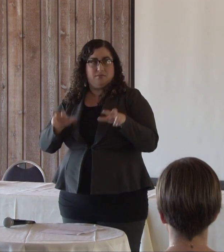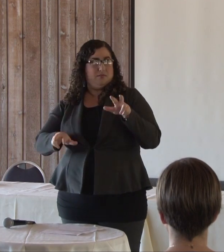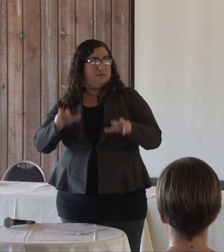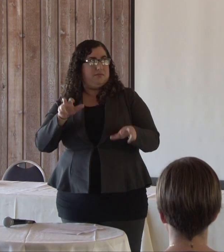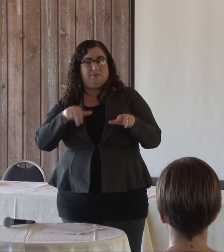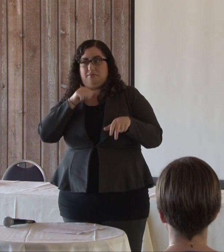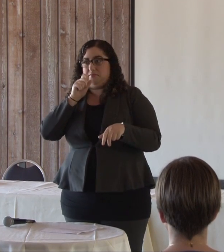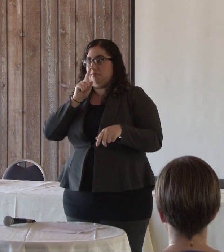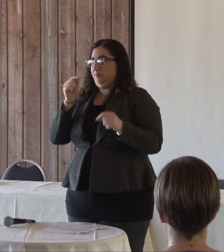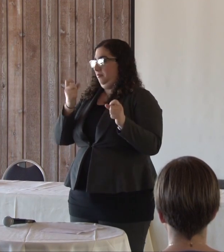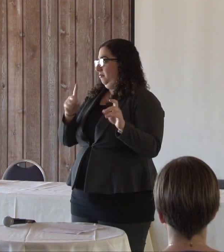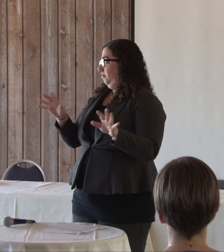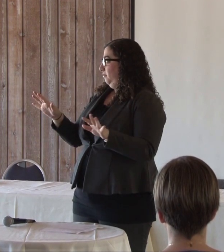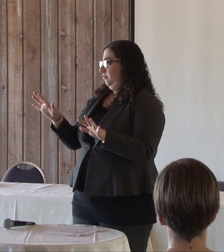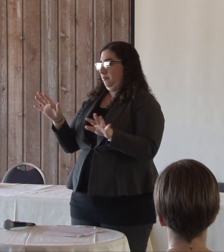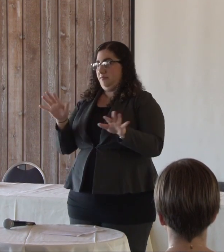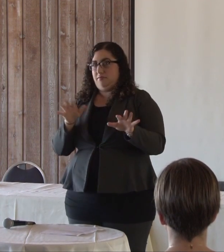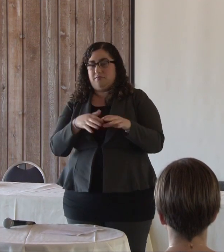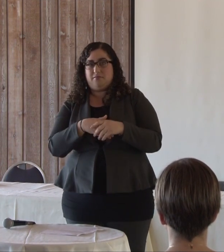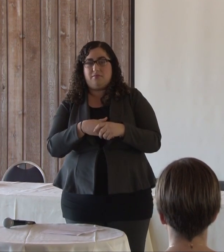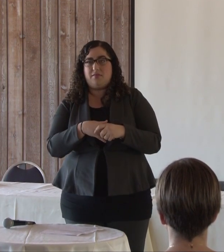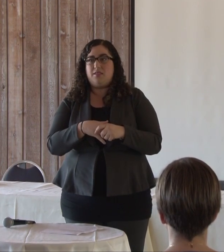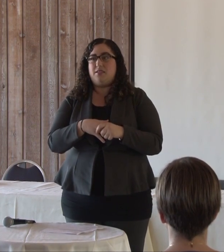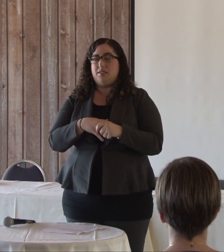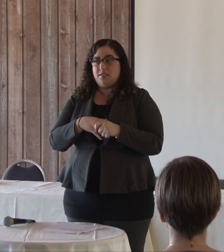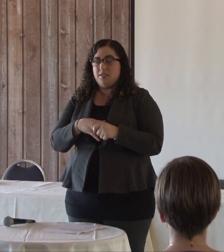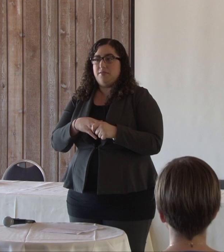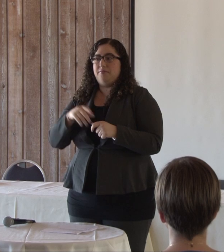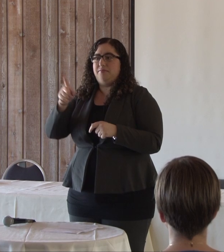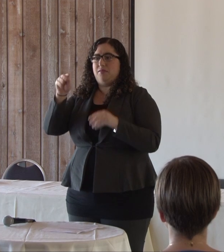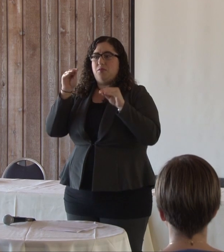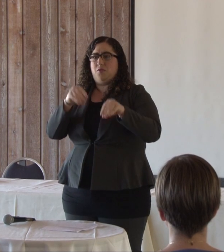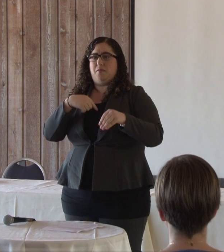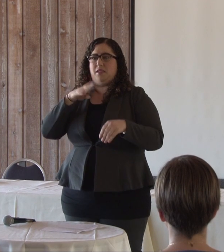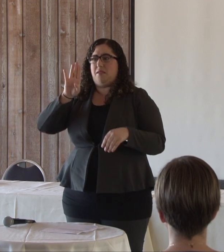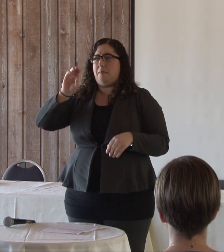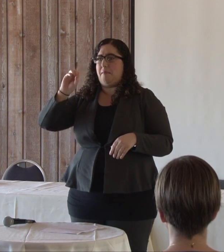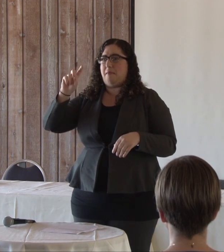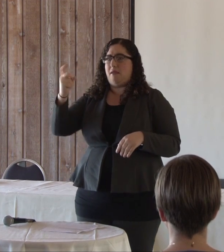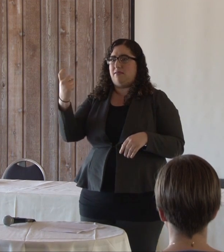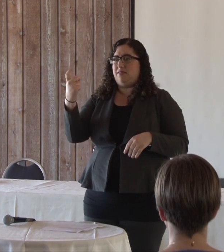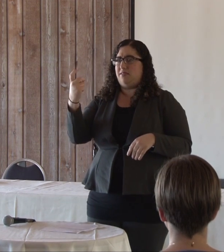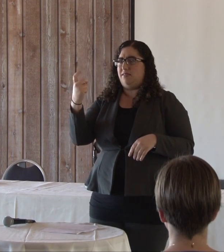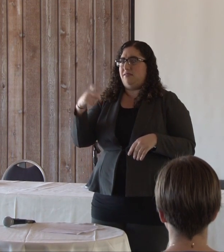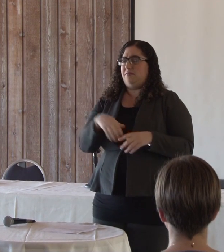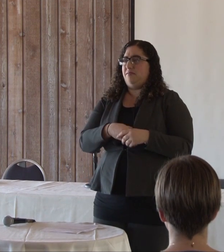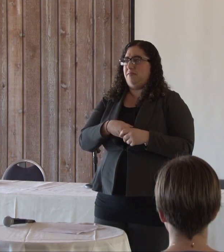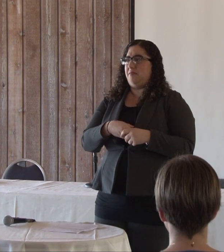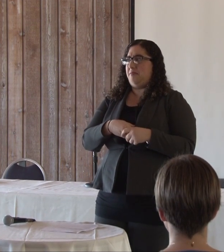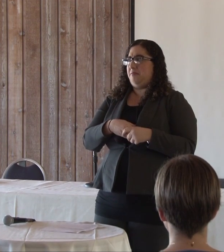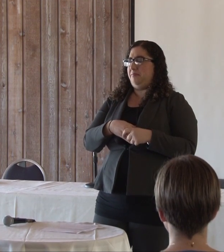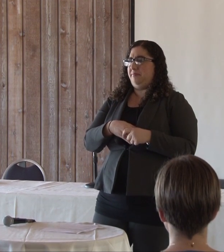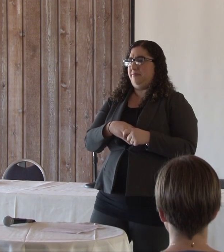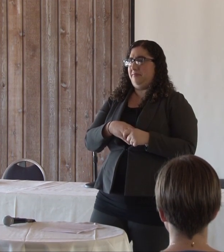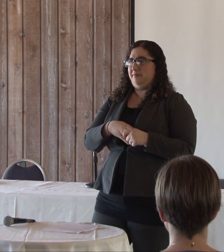And I was taken to the audiologist at one point and I remember entering the office and feeling very unsure of what was going on.